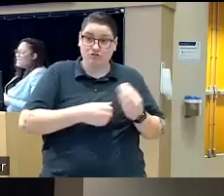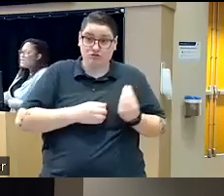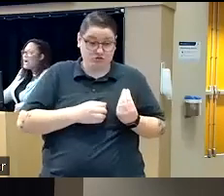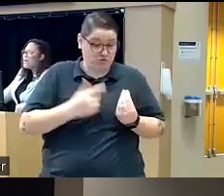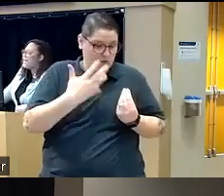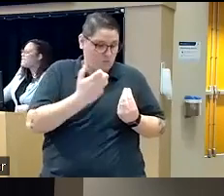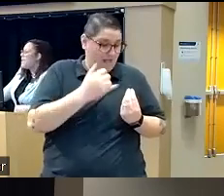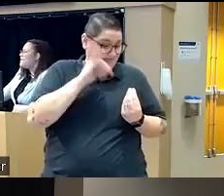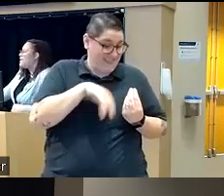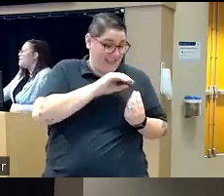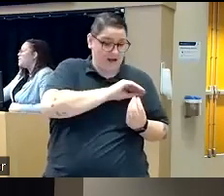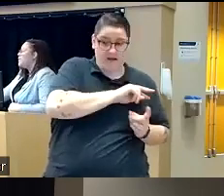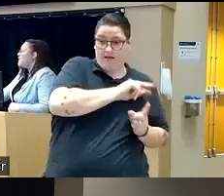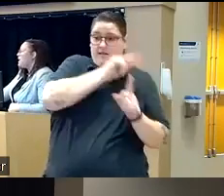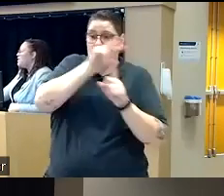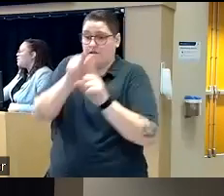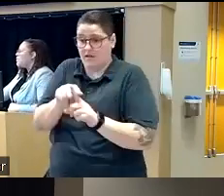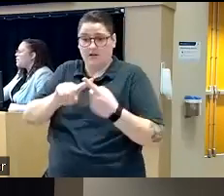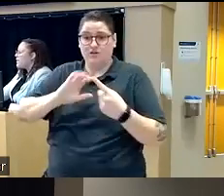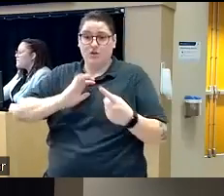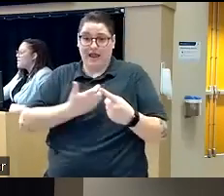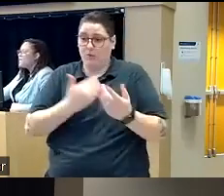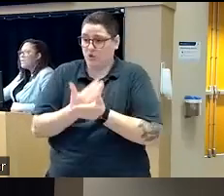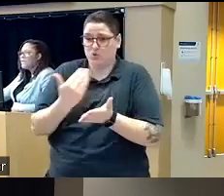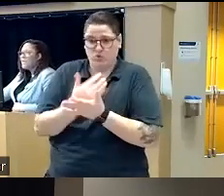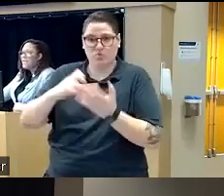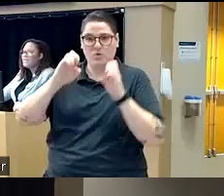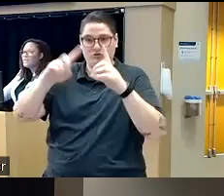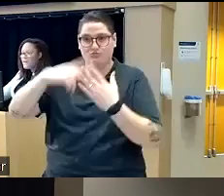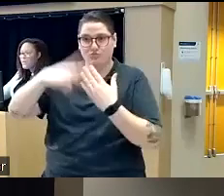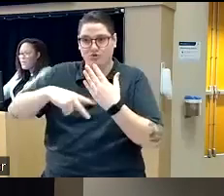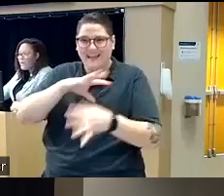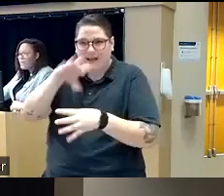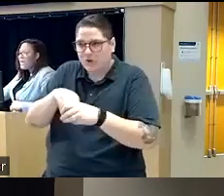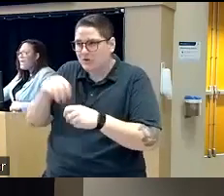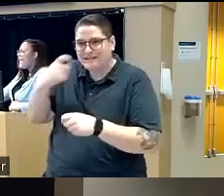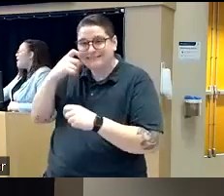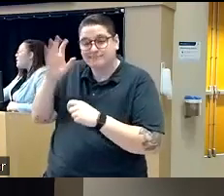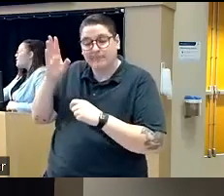it into our expanding new educational programs including the advanced certificate program and our